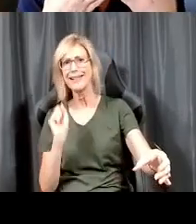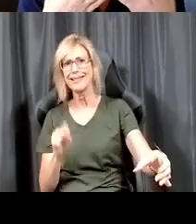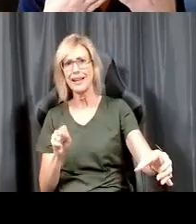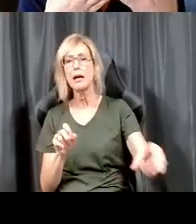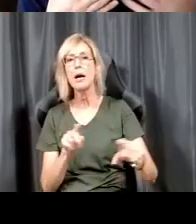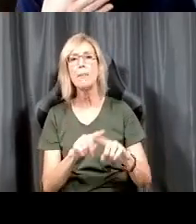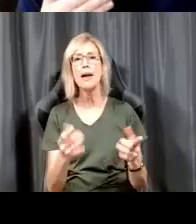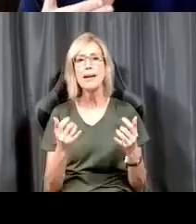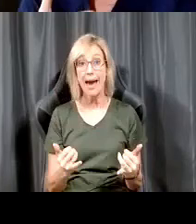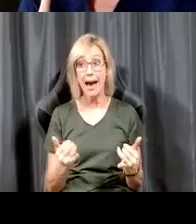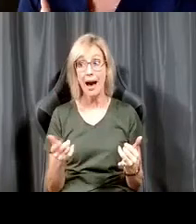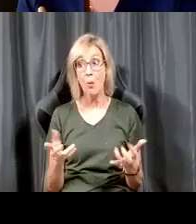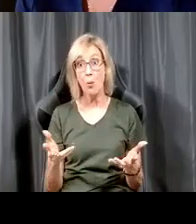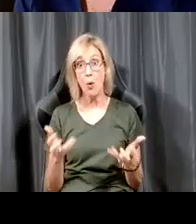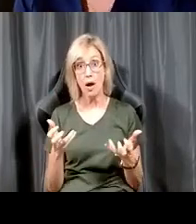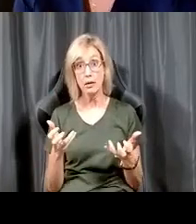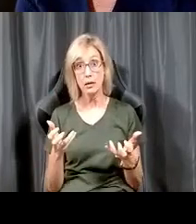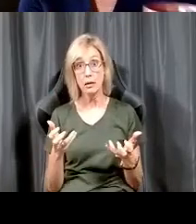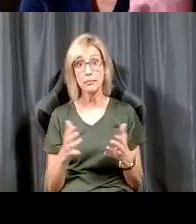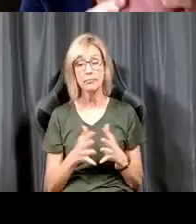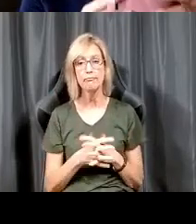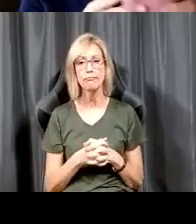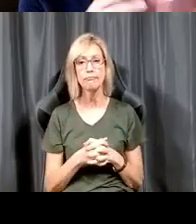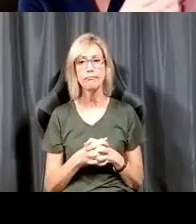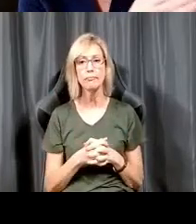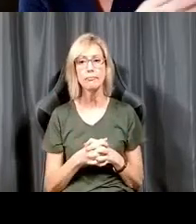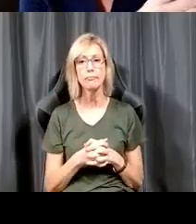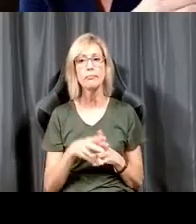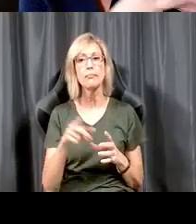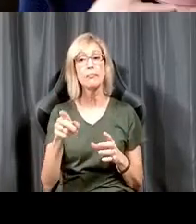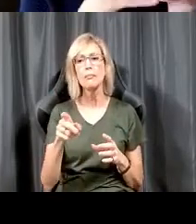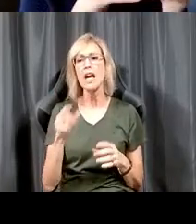them to be able to, they don't have to pick it up, have it